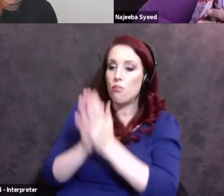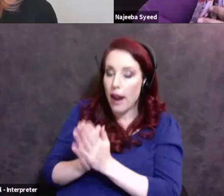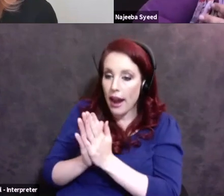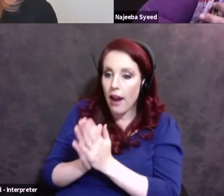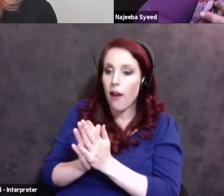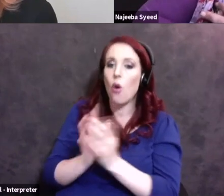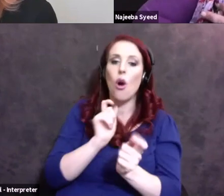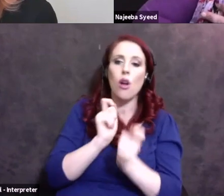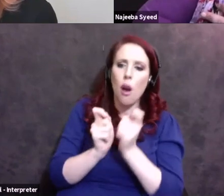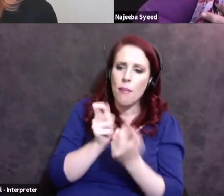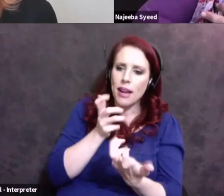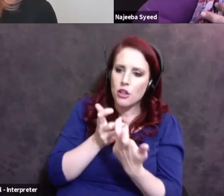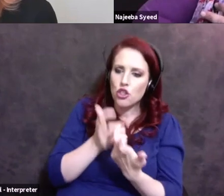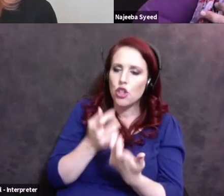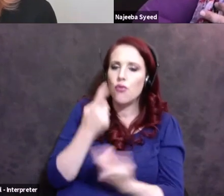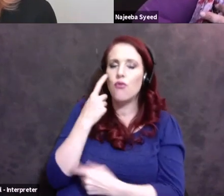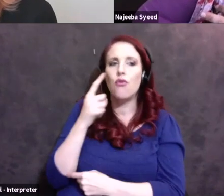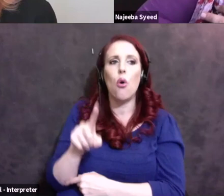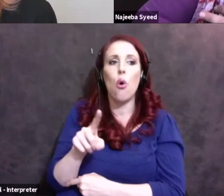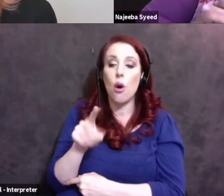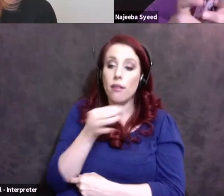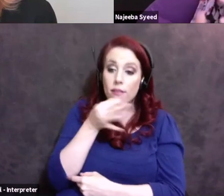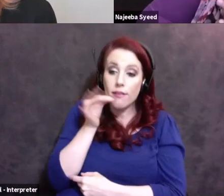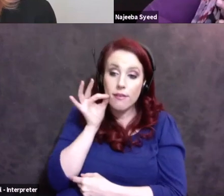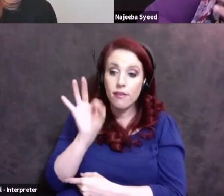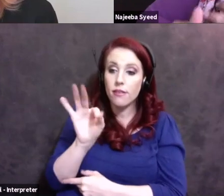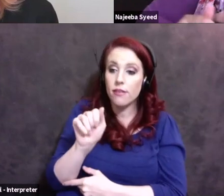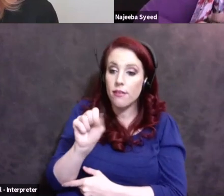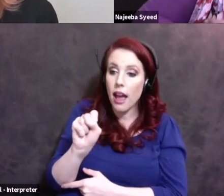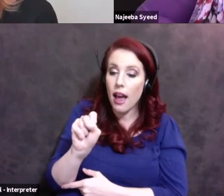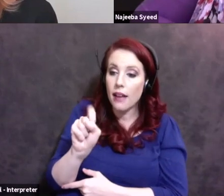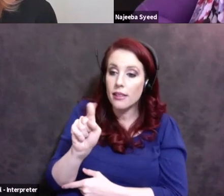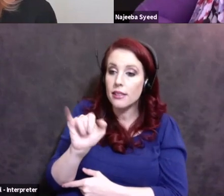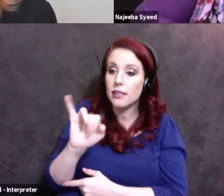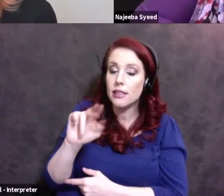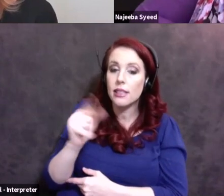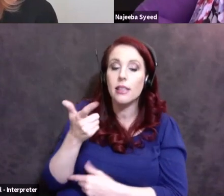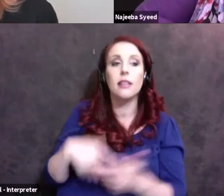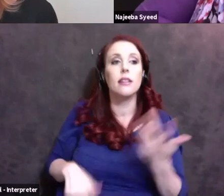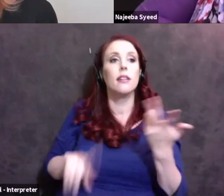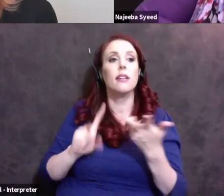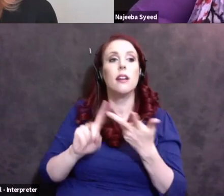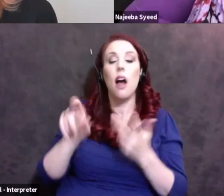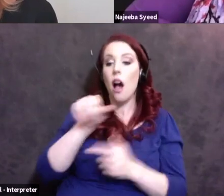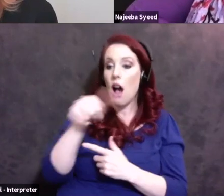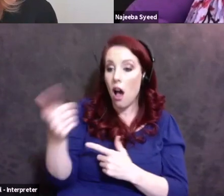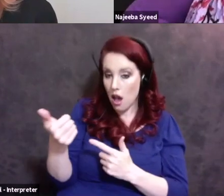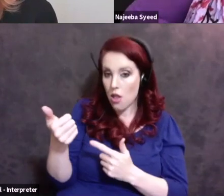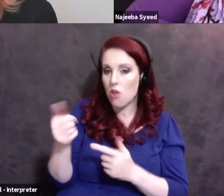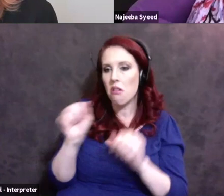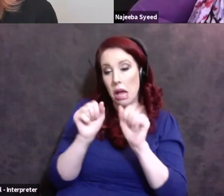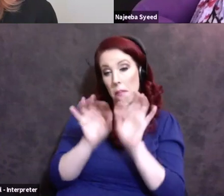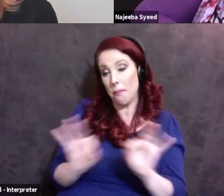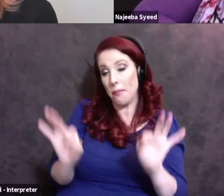engagement around issues of fasting, another that can be important is for many Muslims